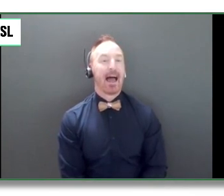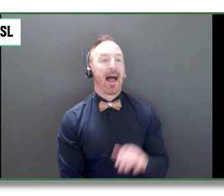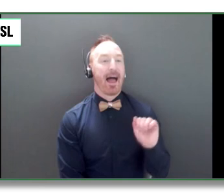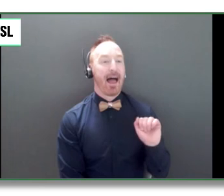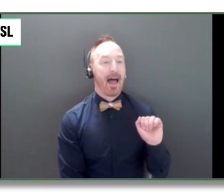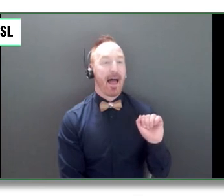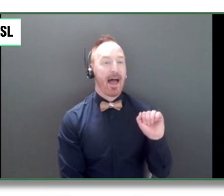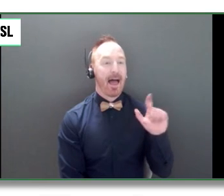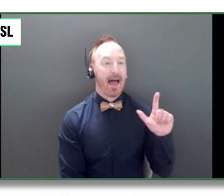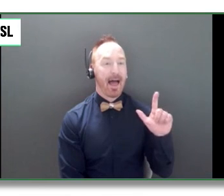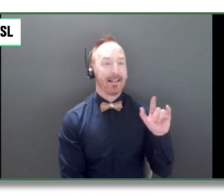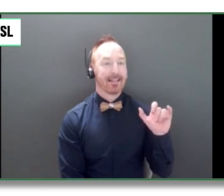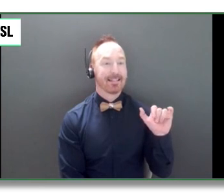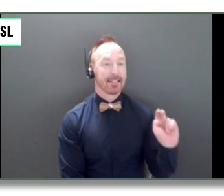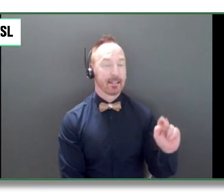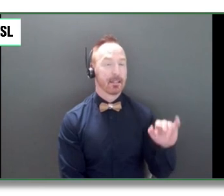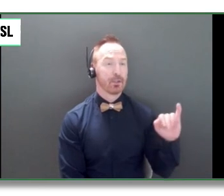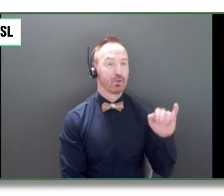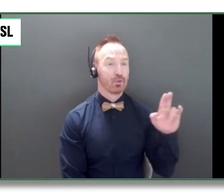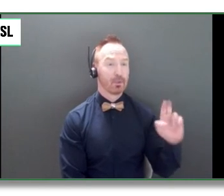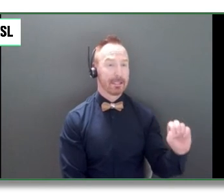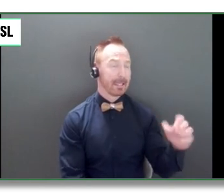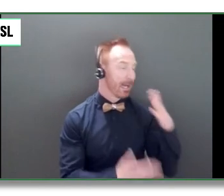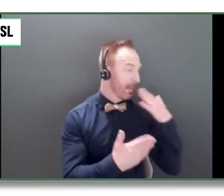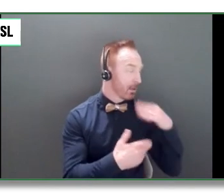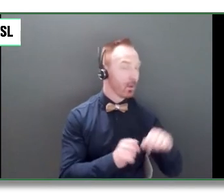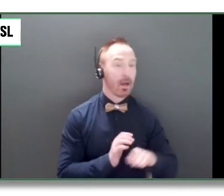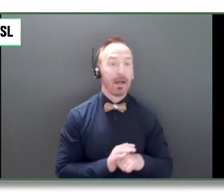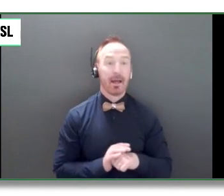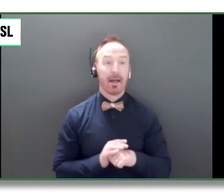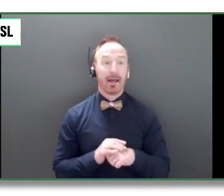Alright, thank you to all of our speakers this hour. We are so grateful